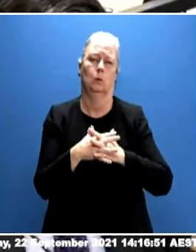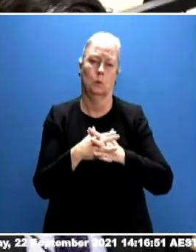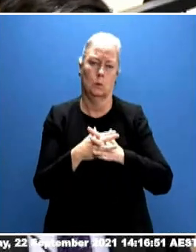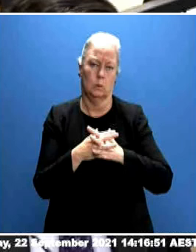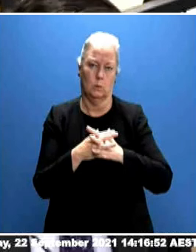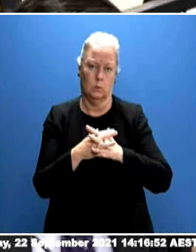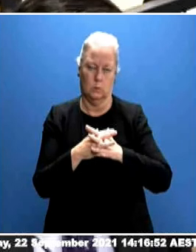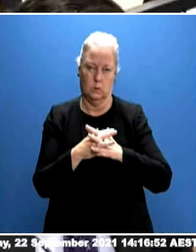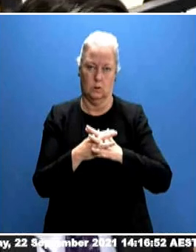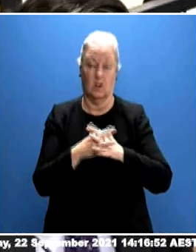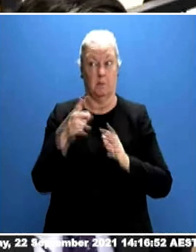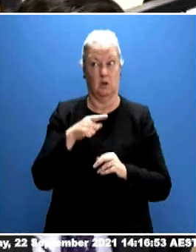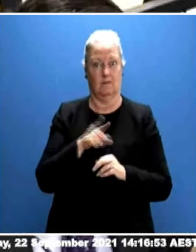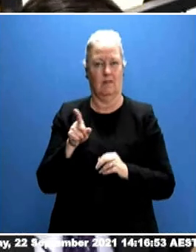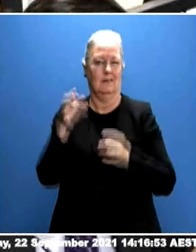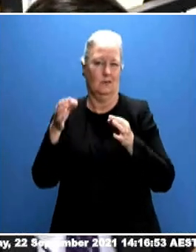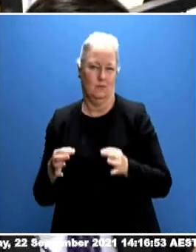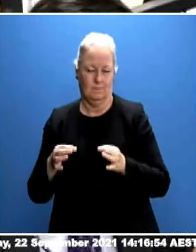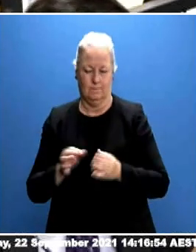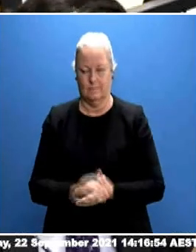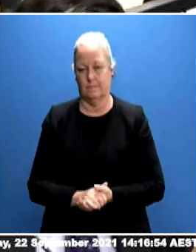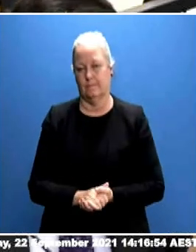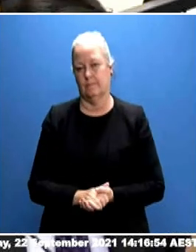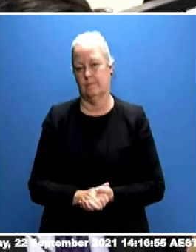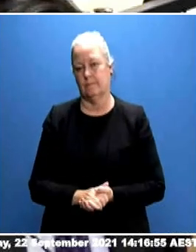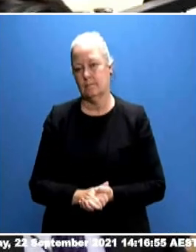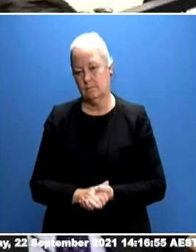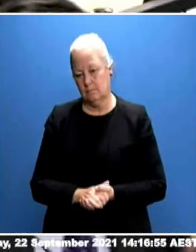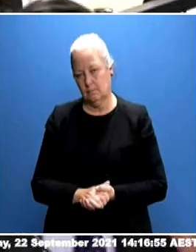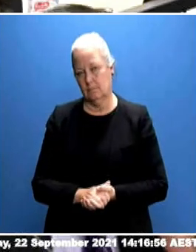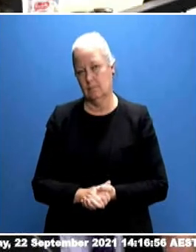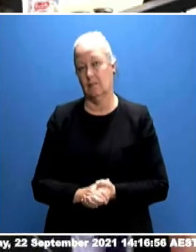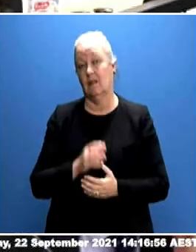The maximum period for which